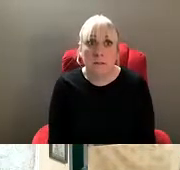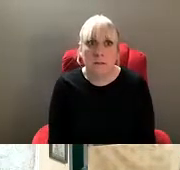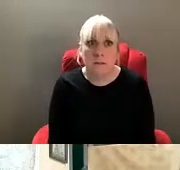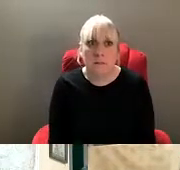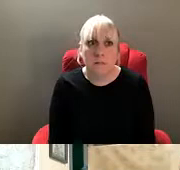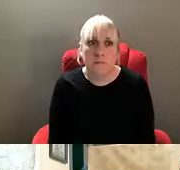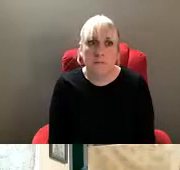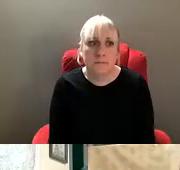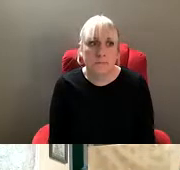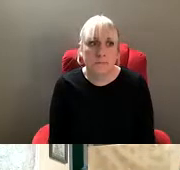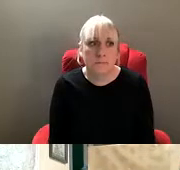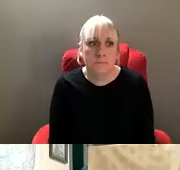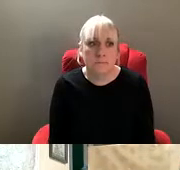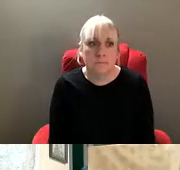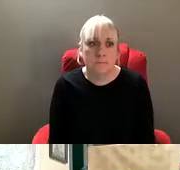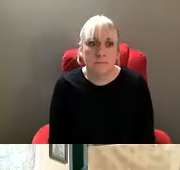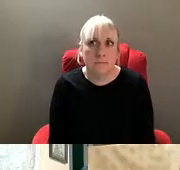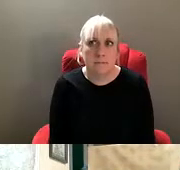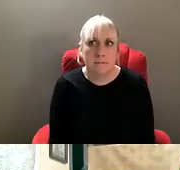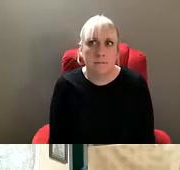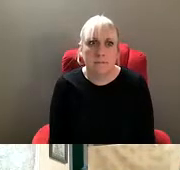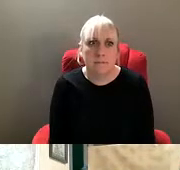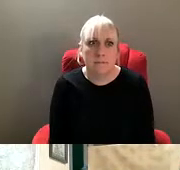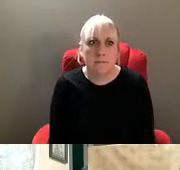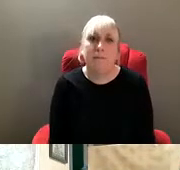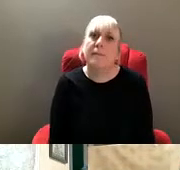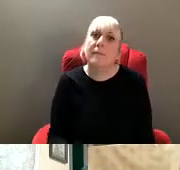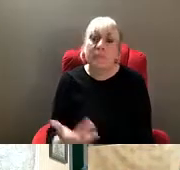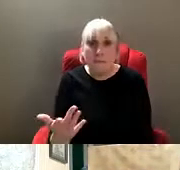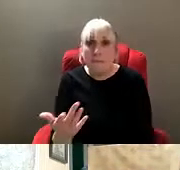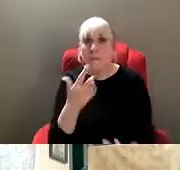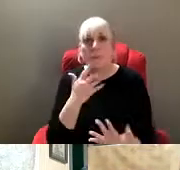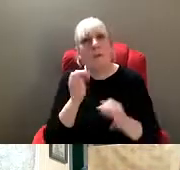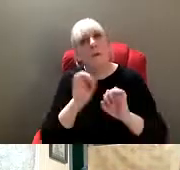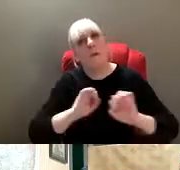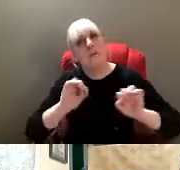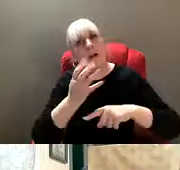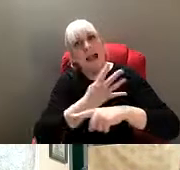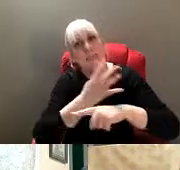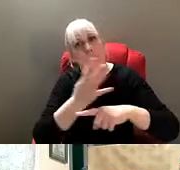um i think i'm while we are waiting for our panelists might have some feedback